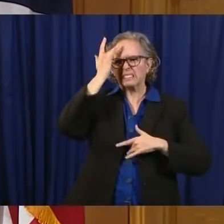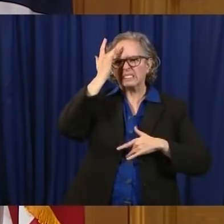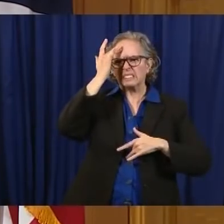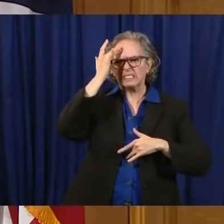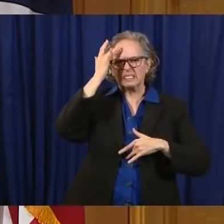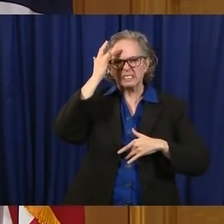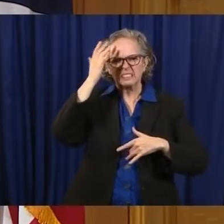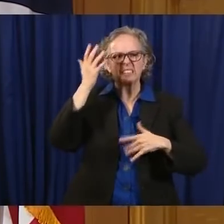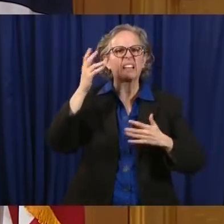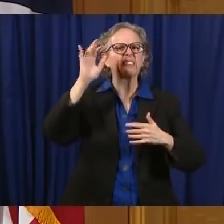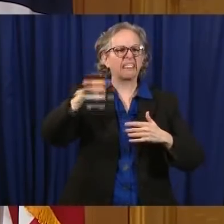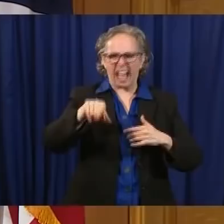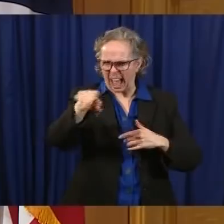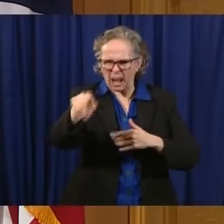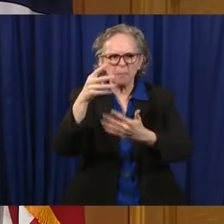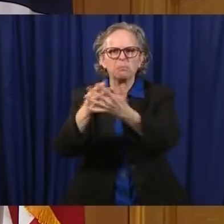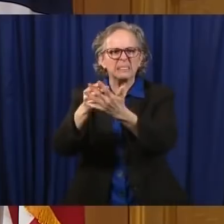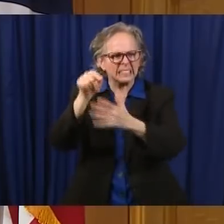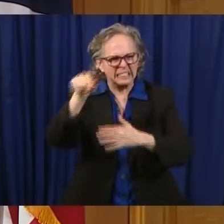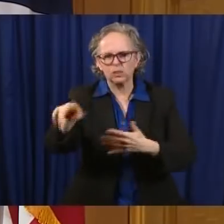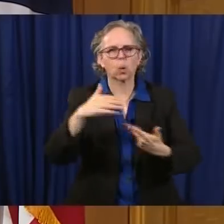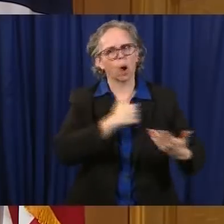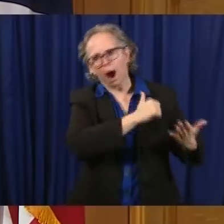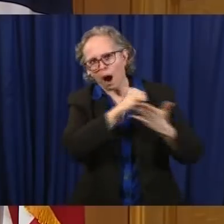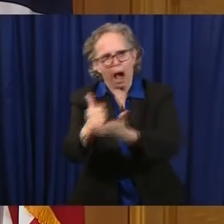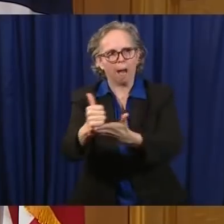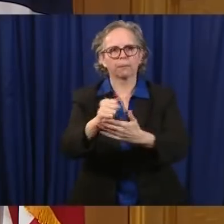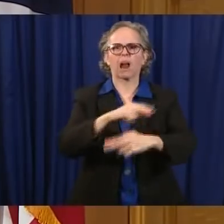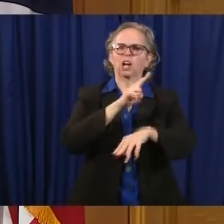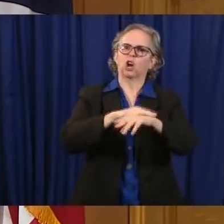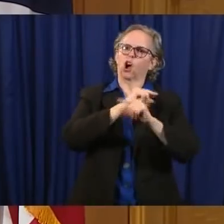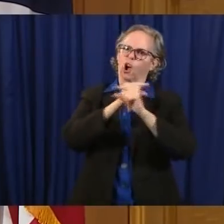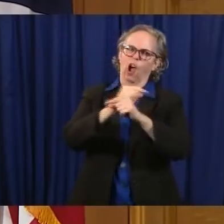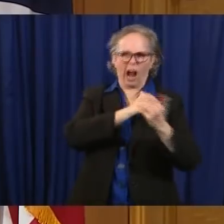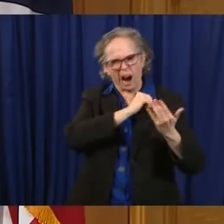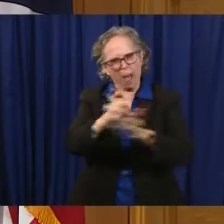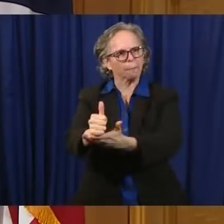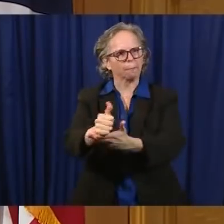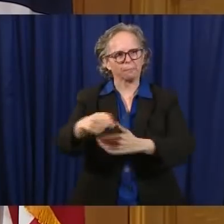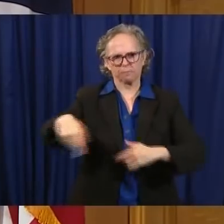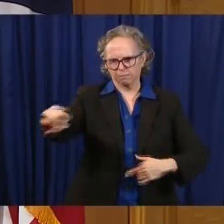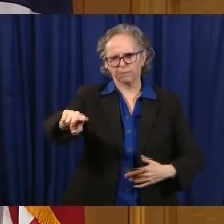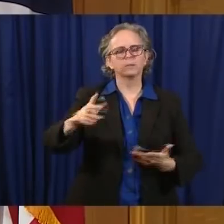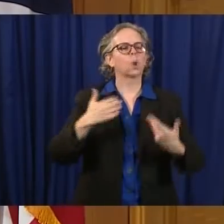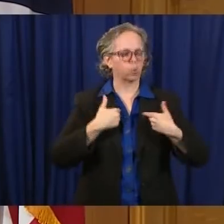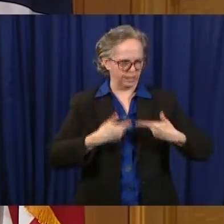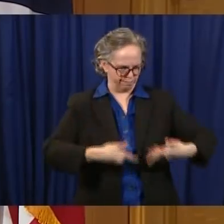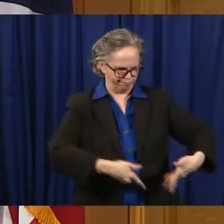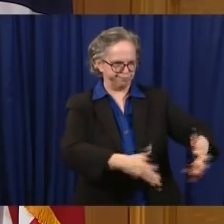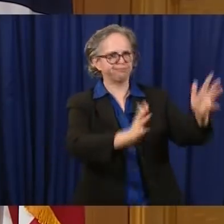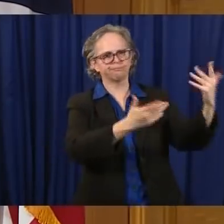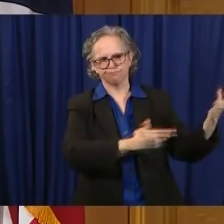STAFF WHO ARE OUT SICK, DUE TO COVID-19, THE NATIONAL GUARD,